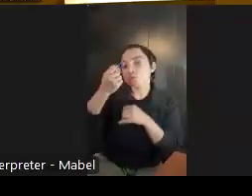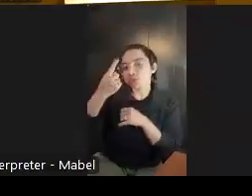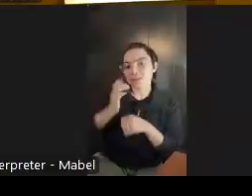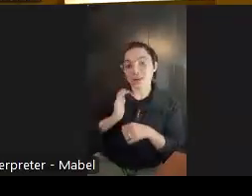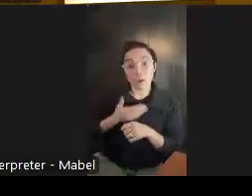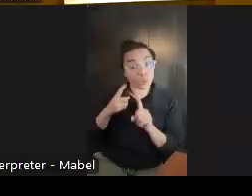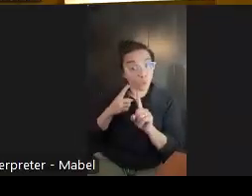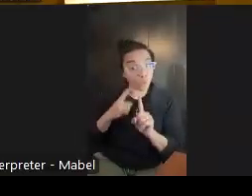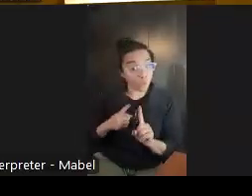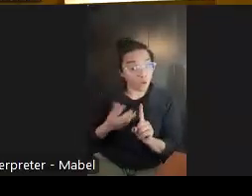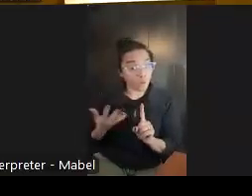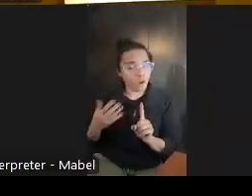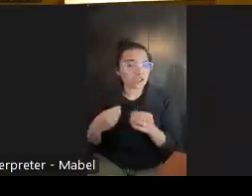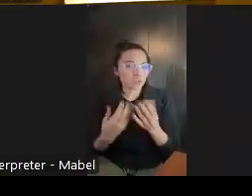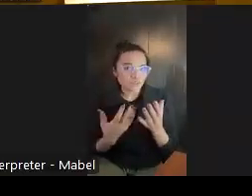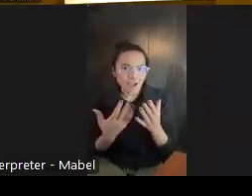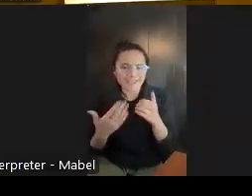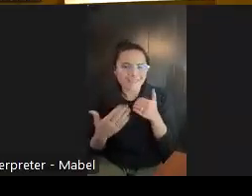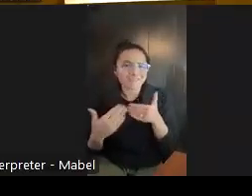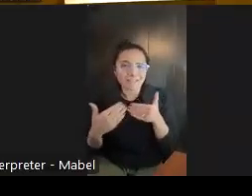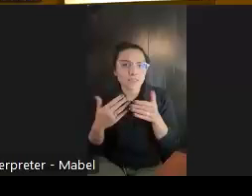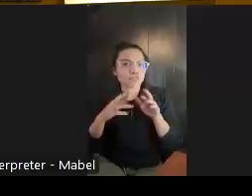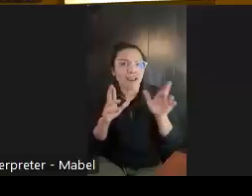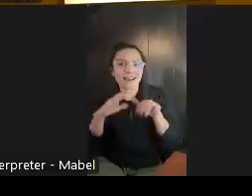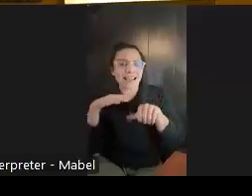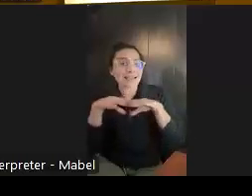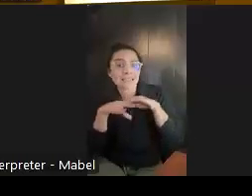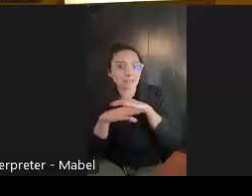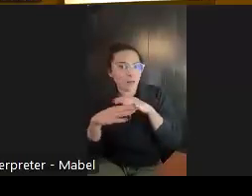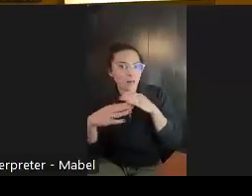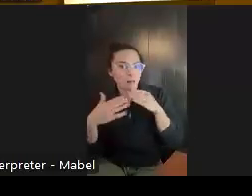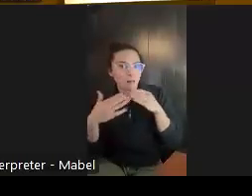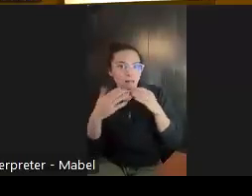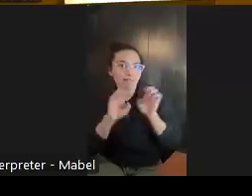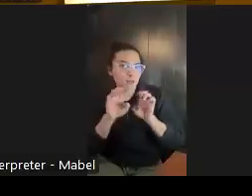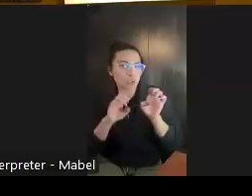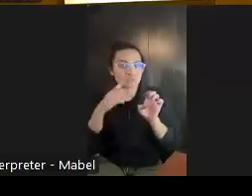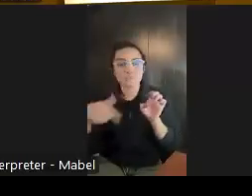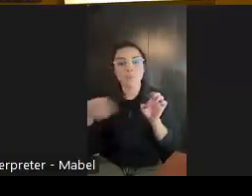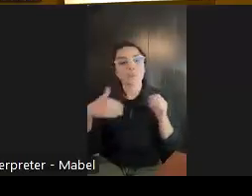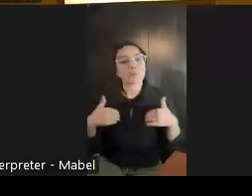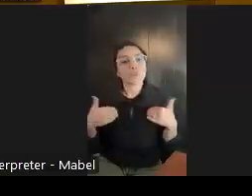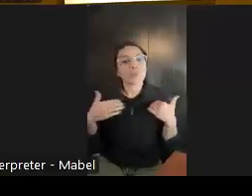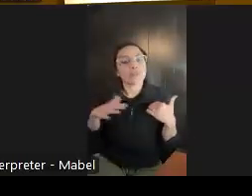accessible evaluation and interventions to youth in our community who are really in some acute